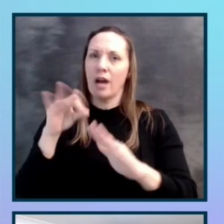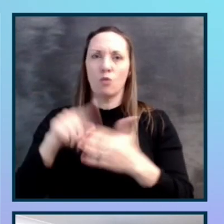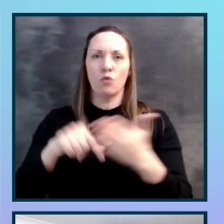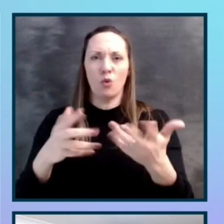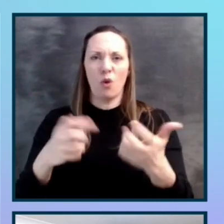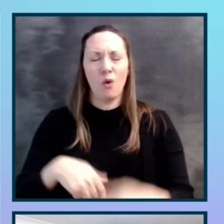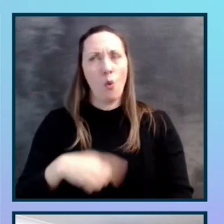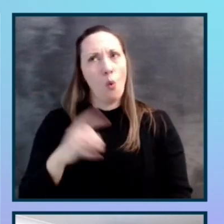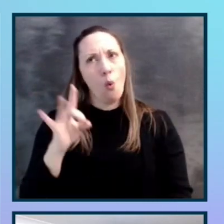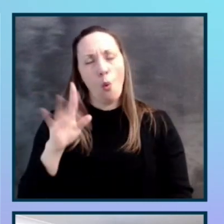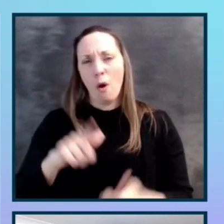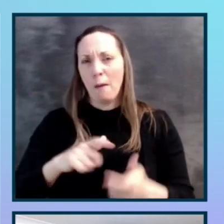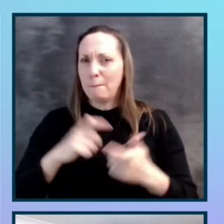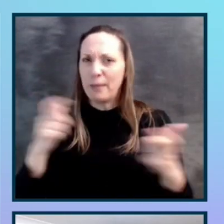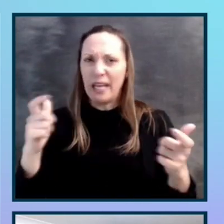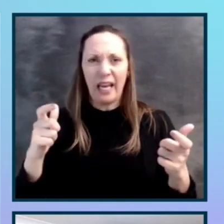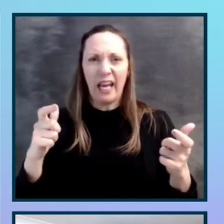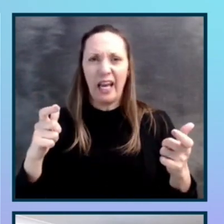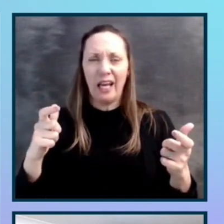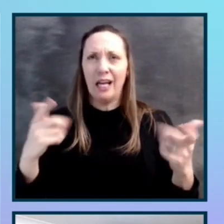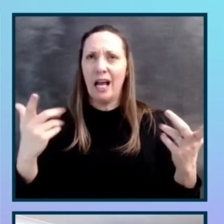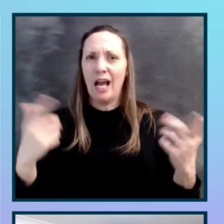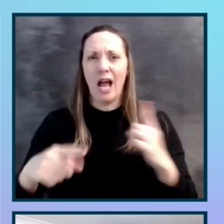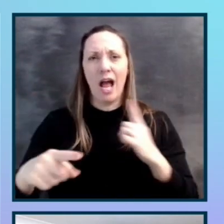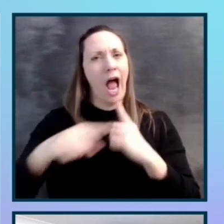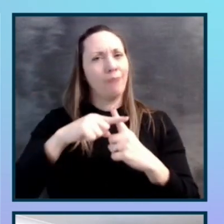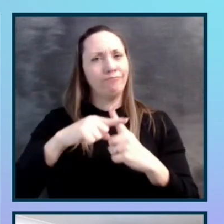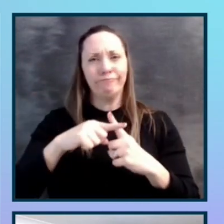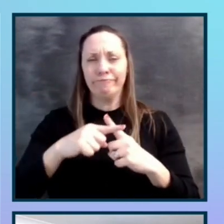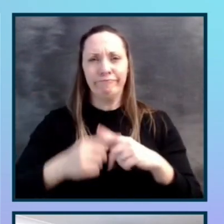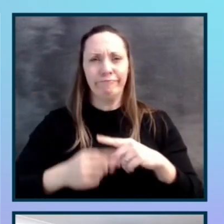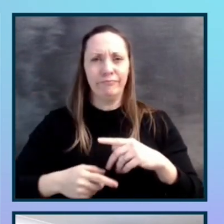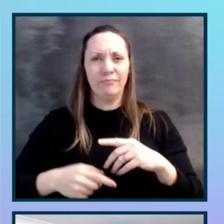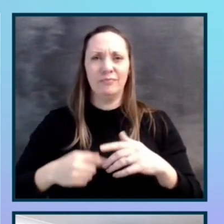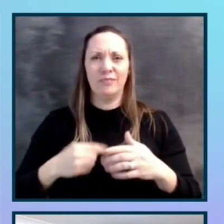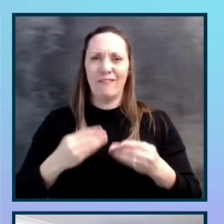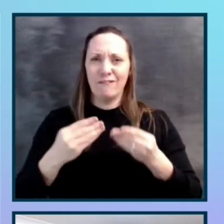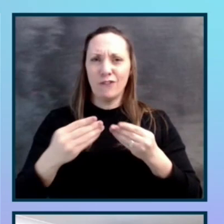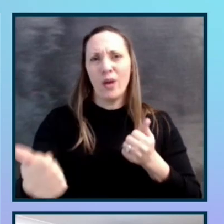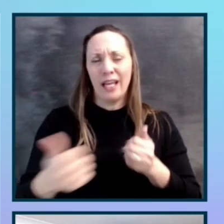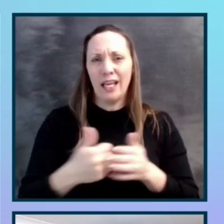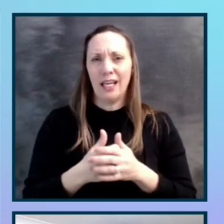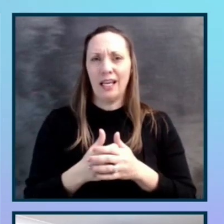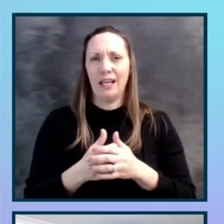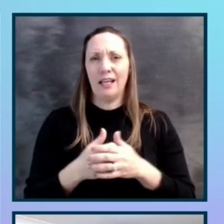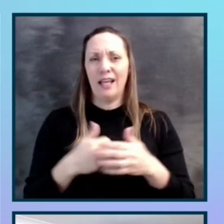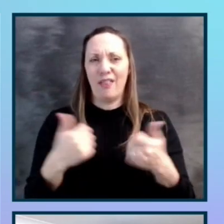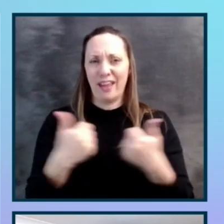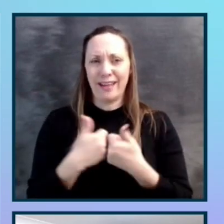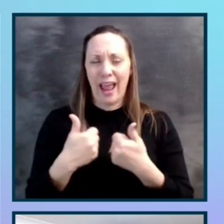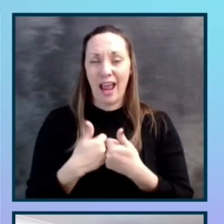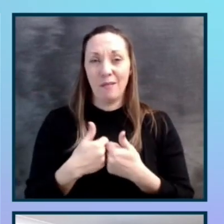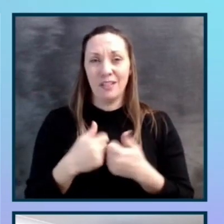That is a huge boost in productivity and fluidity in game. And that's, you know, massive evidence to support